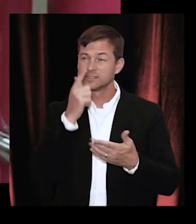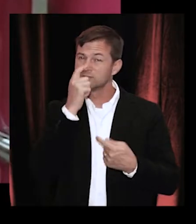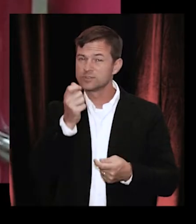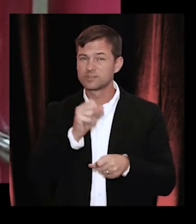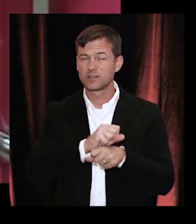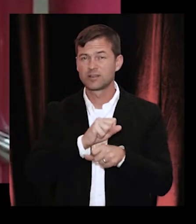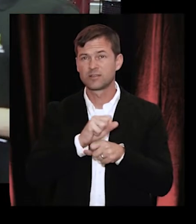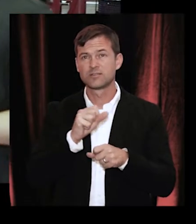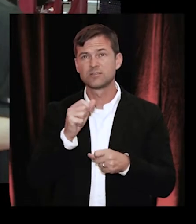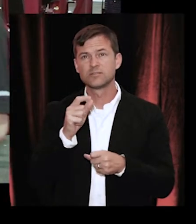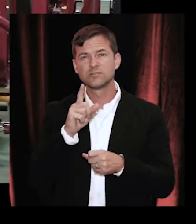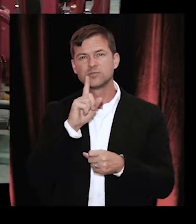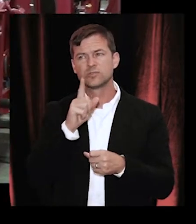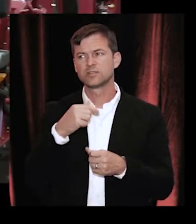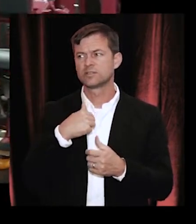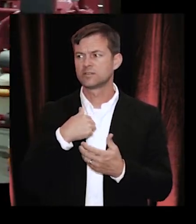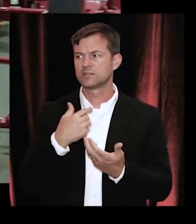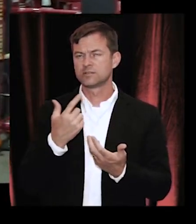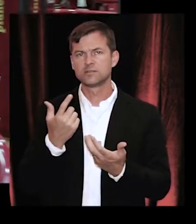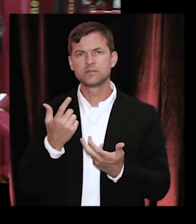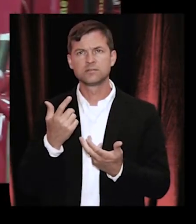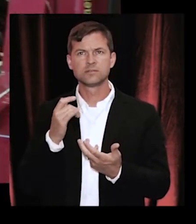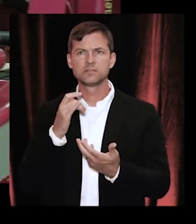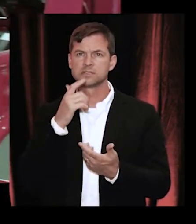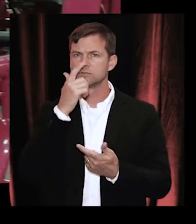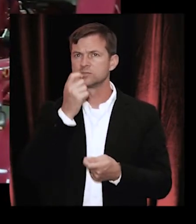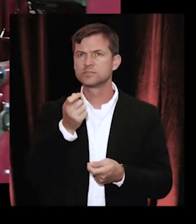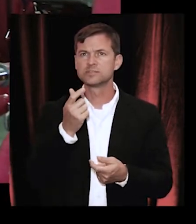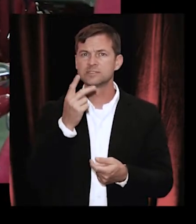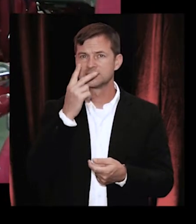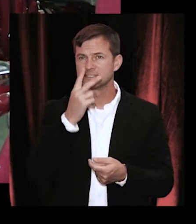You really do meet interesting characters here at Planet Fitness.